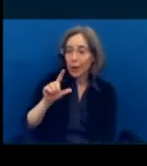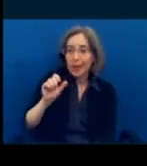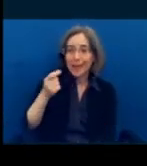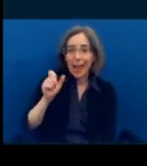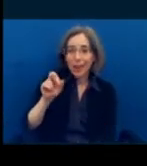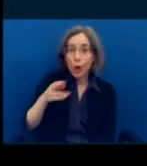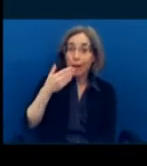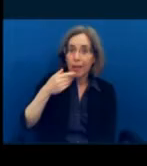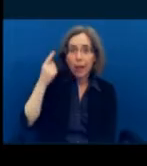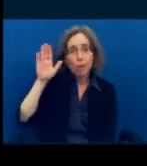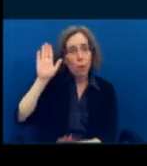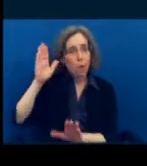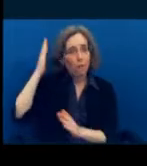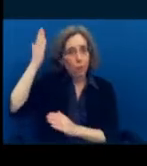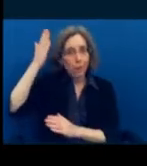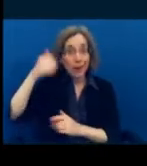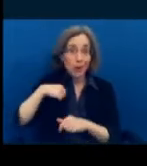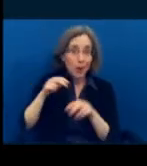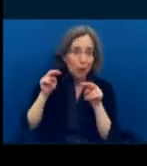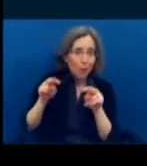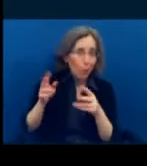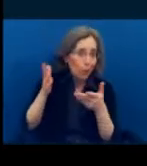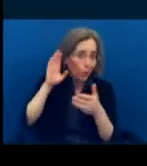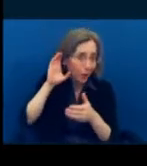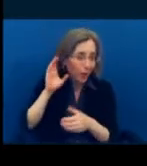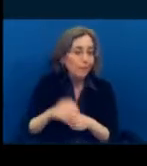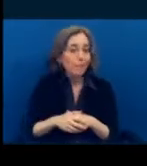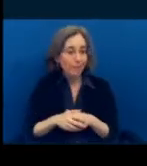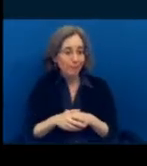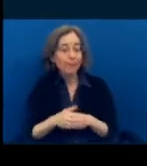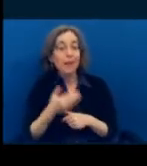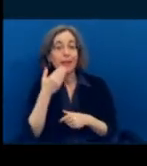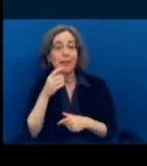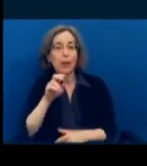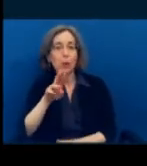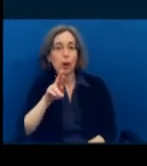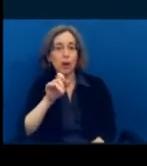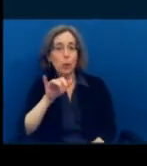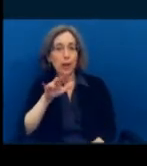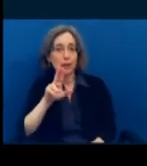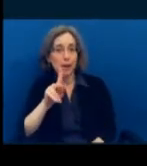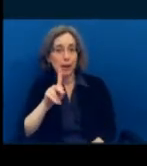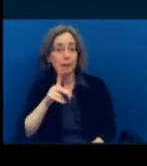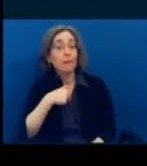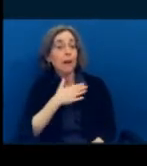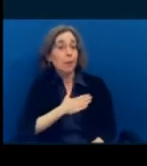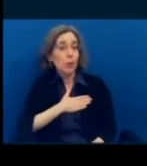PRESENT ANTICIPATION, LOOK FORWARD TO IT.